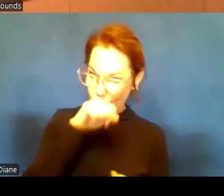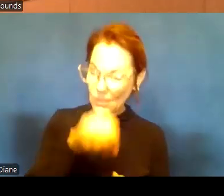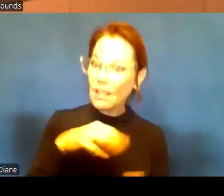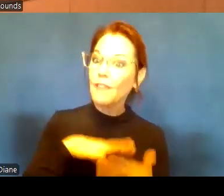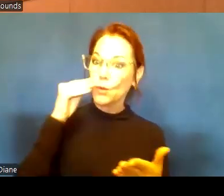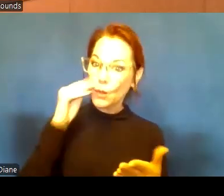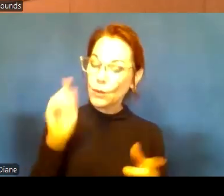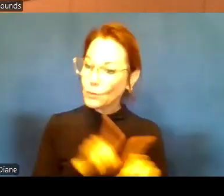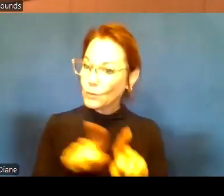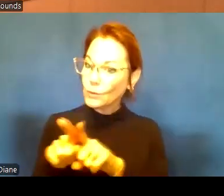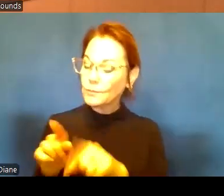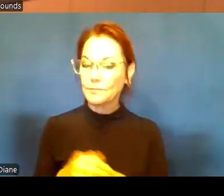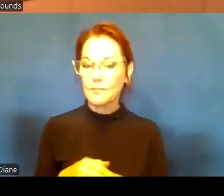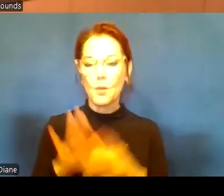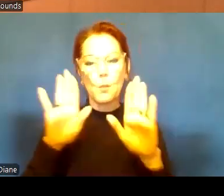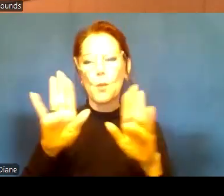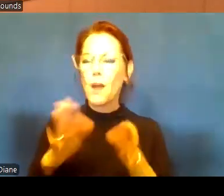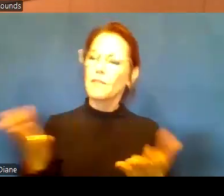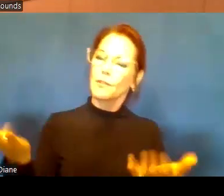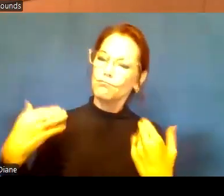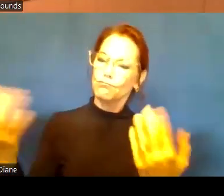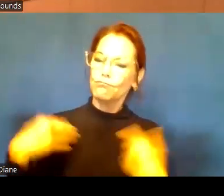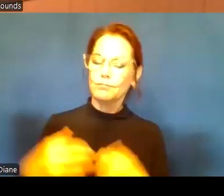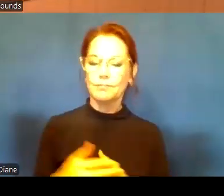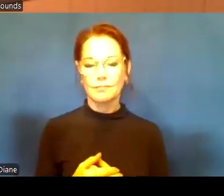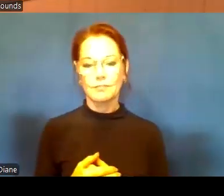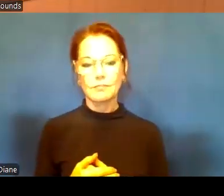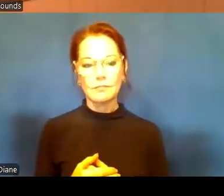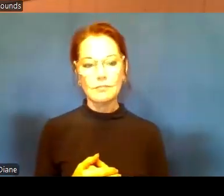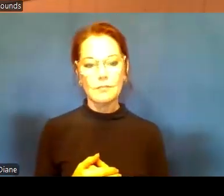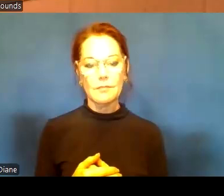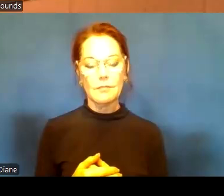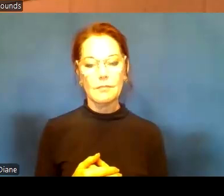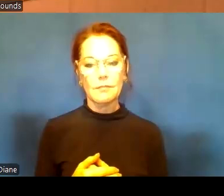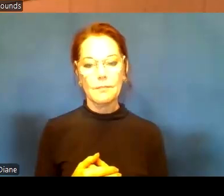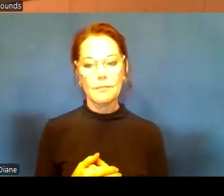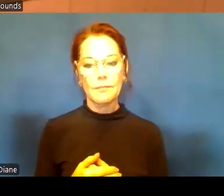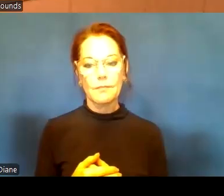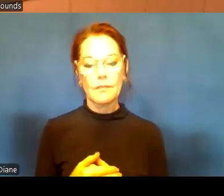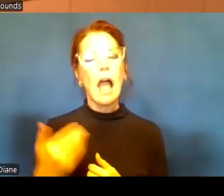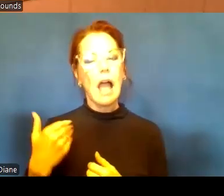be a wonderful thing um the other thing that I wanted to add is that I have some allies uh in